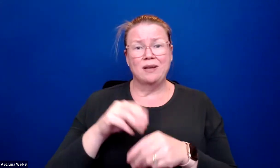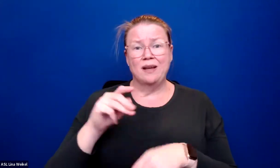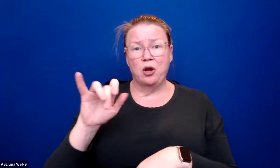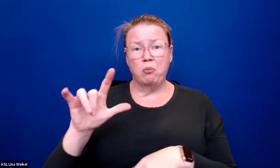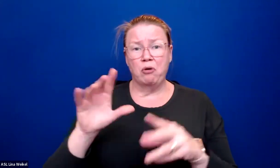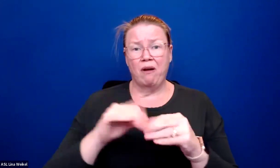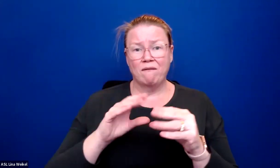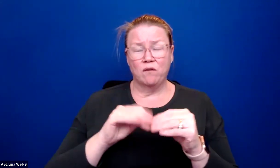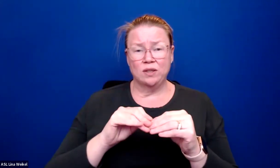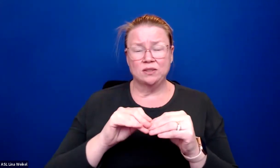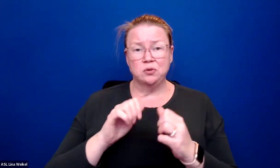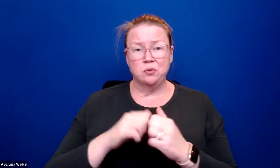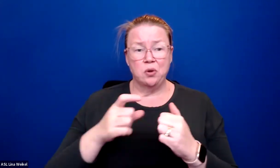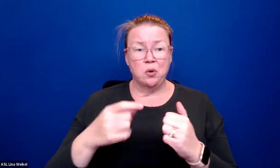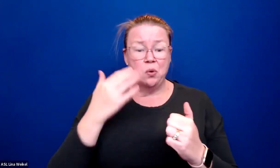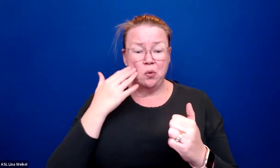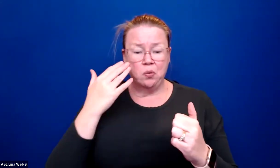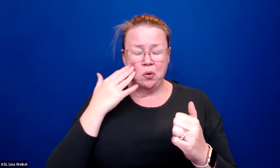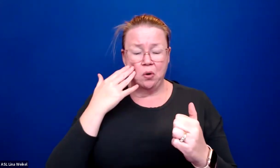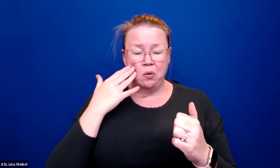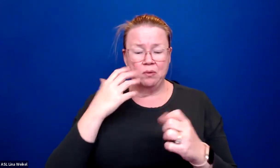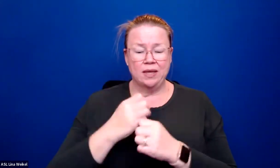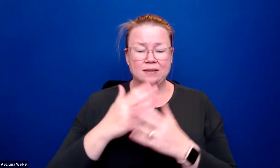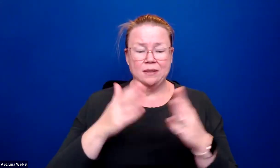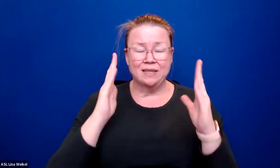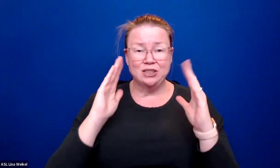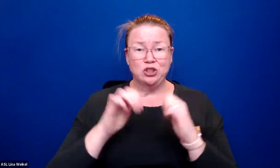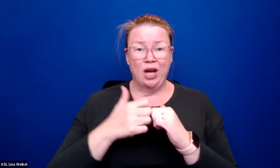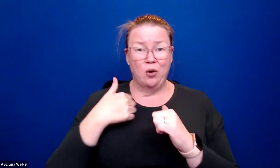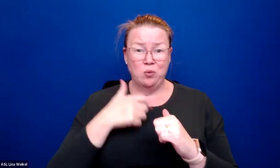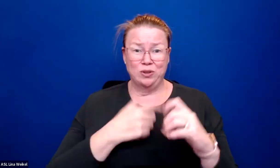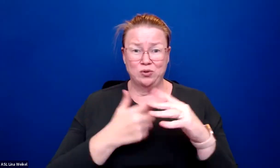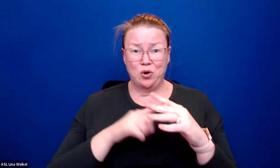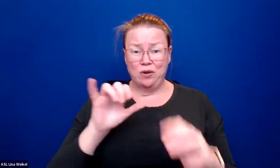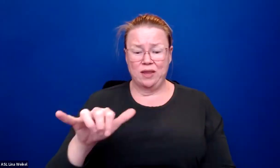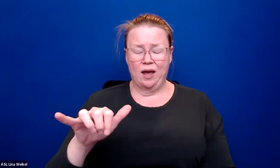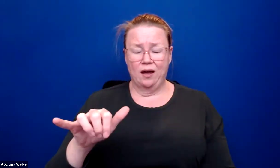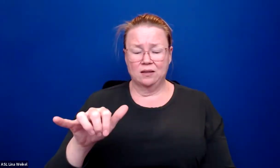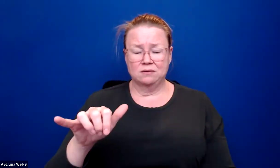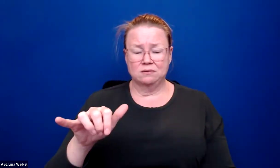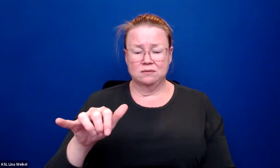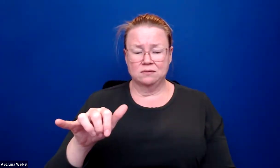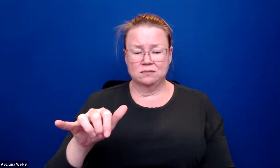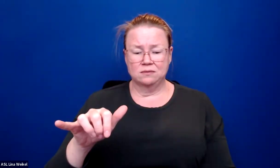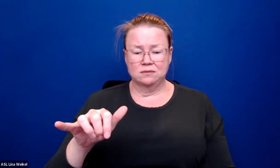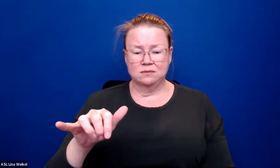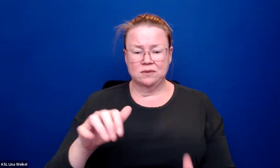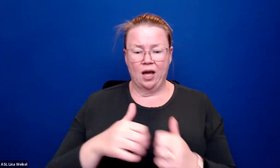Elissa w/ APRIL: on, you know. Just kind of draw some attention. How to how would we start that? How would we get that going Elissa w/ APRIL: cause? It's.